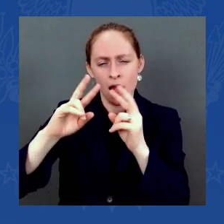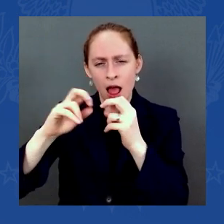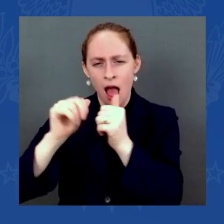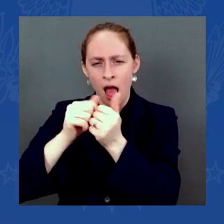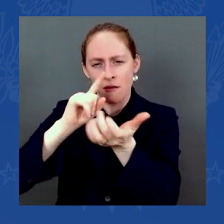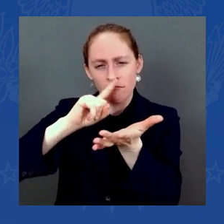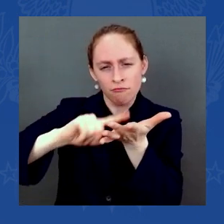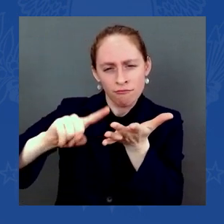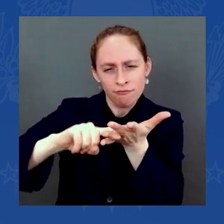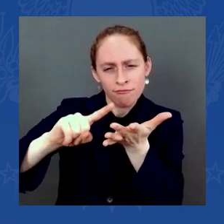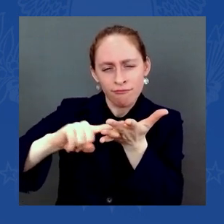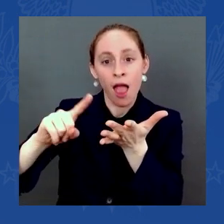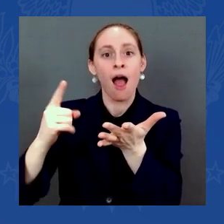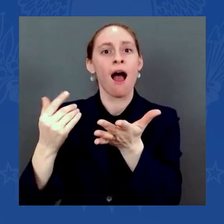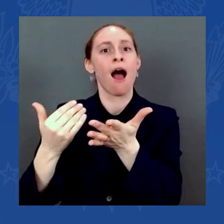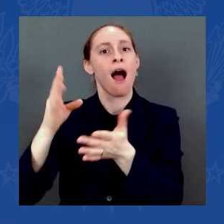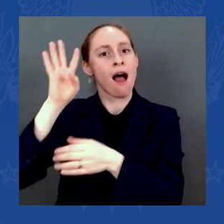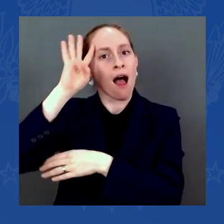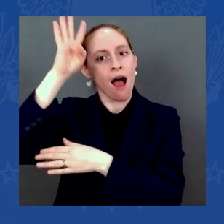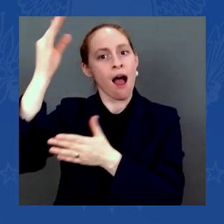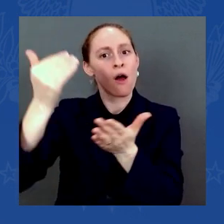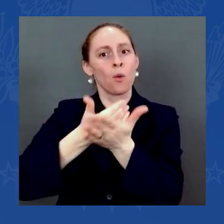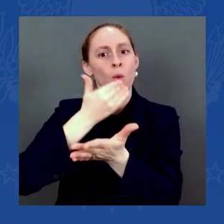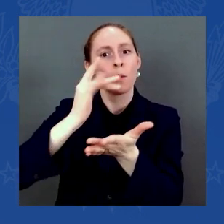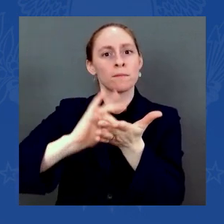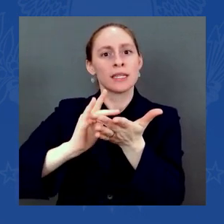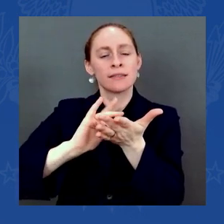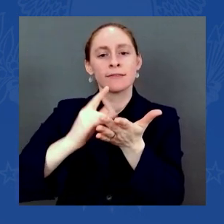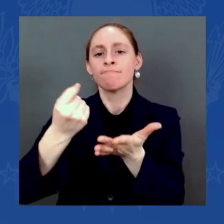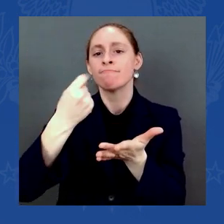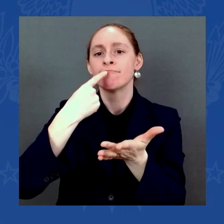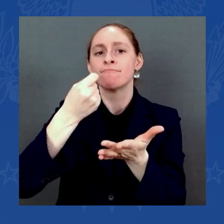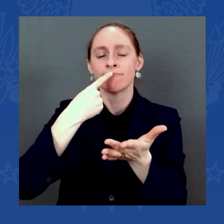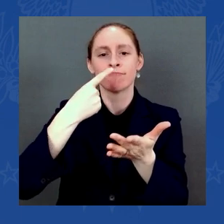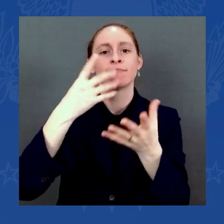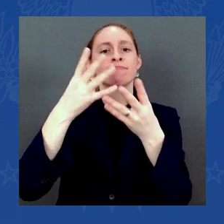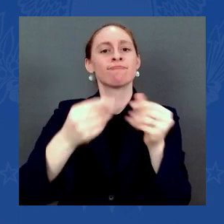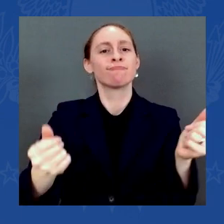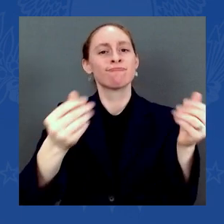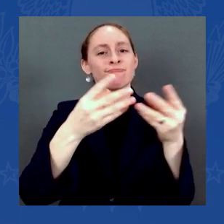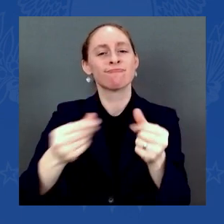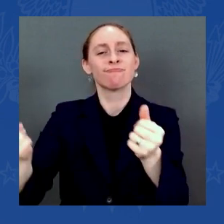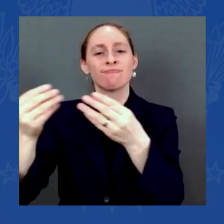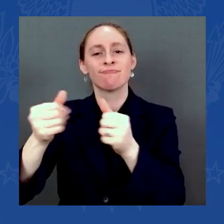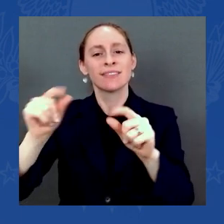as a country, we can come together -- Democrats, Republicans, independents -- and do big things